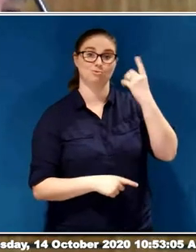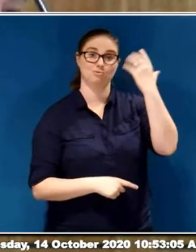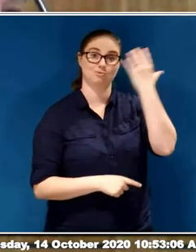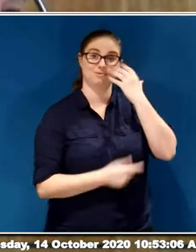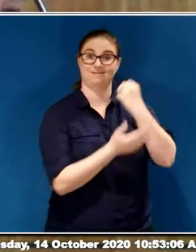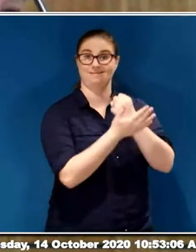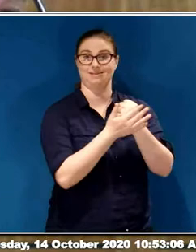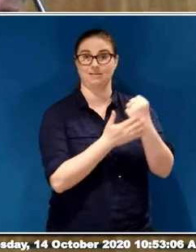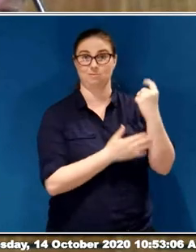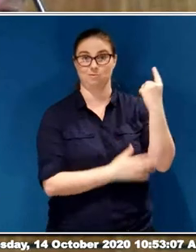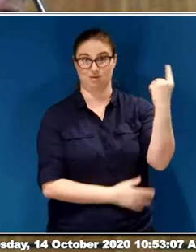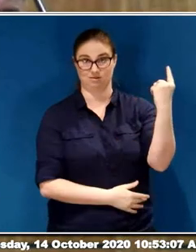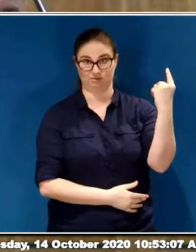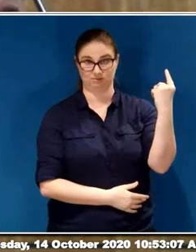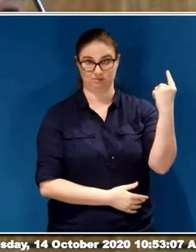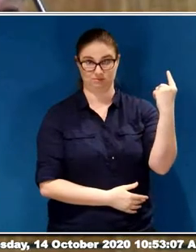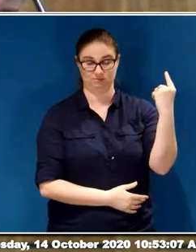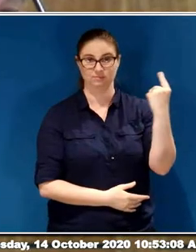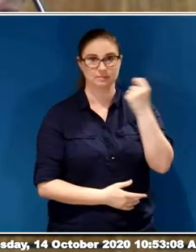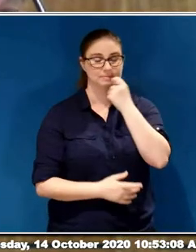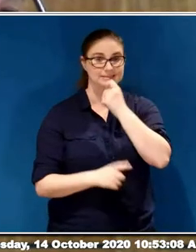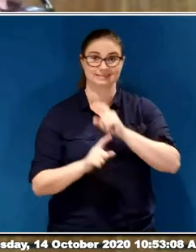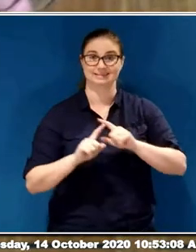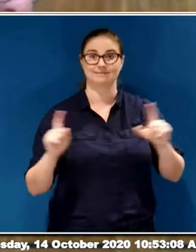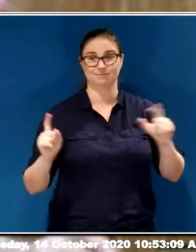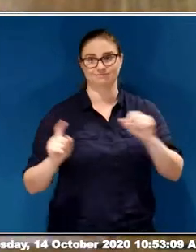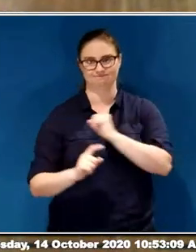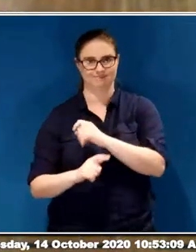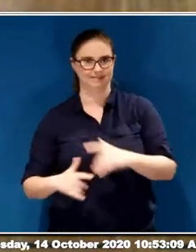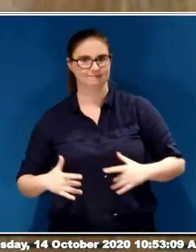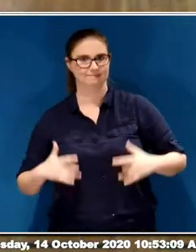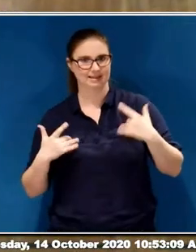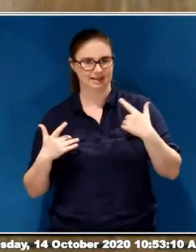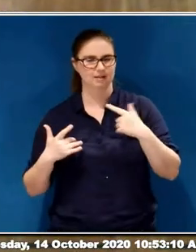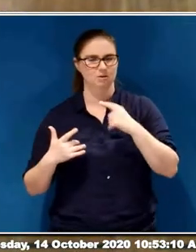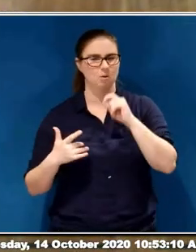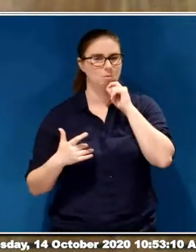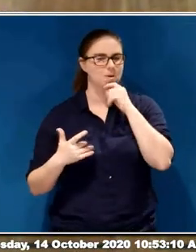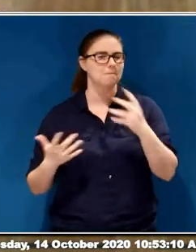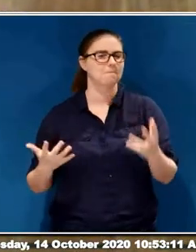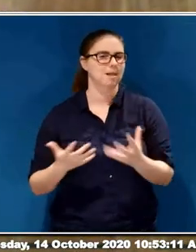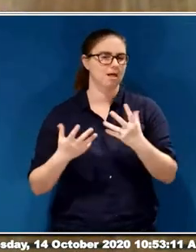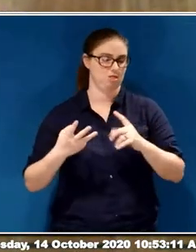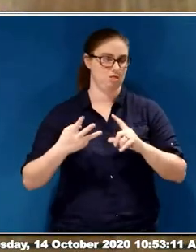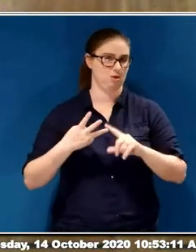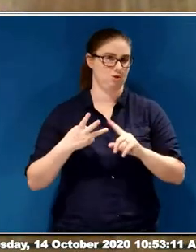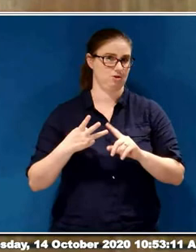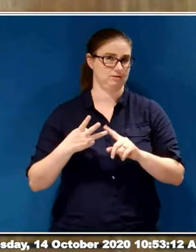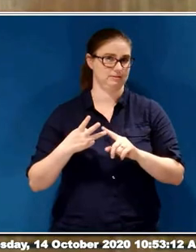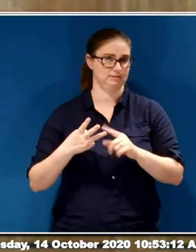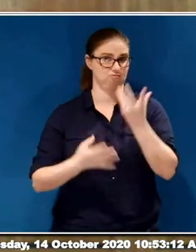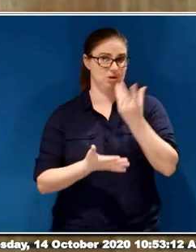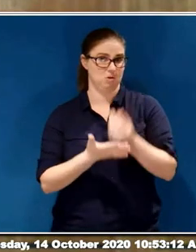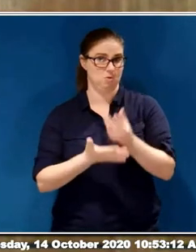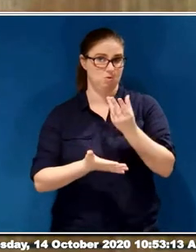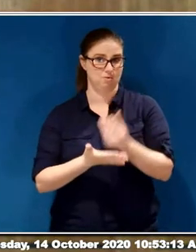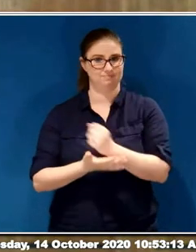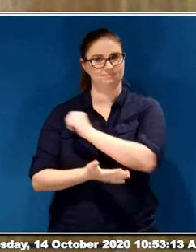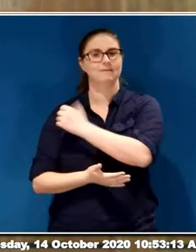IND.0019.0002.0003.